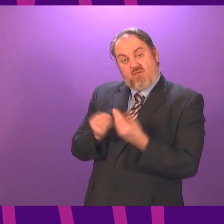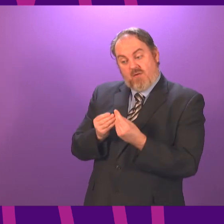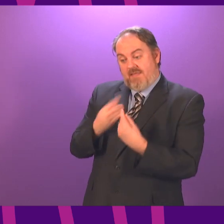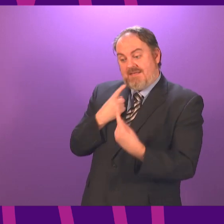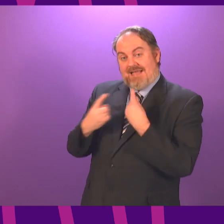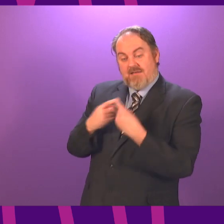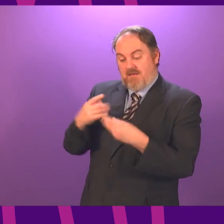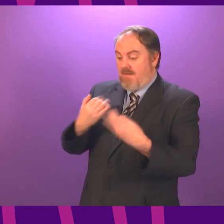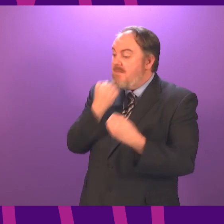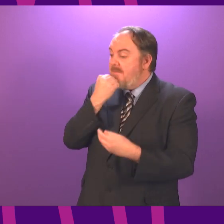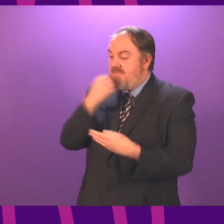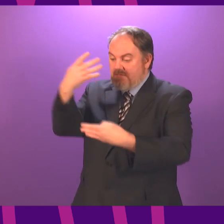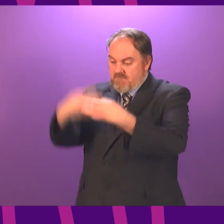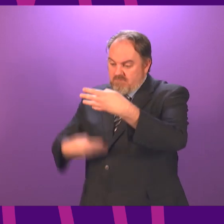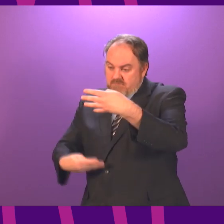us confidence that the vaccine is reducing transmission. The more confident we become